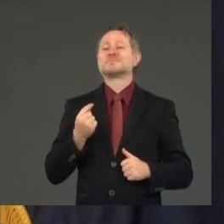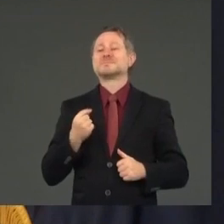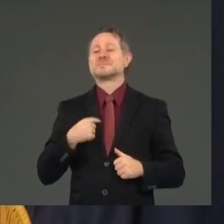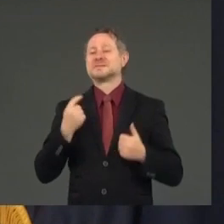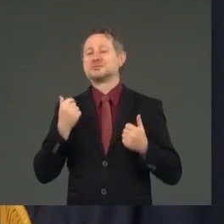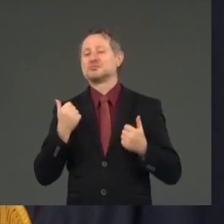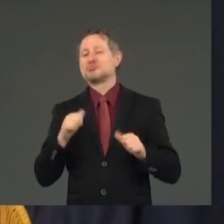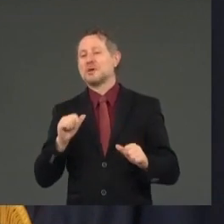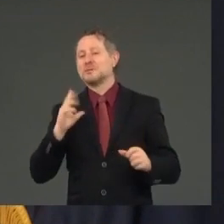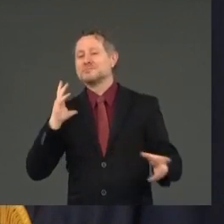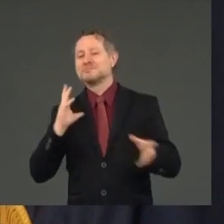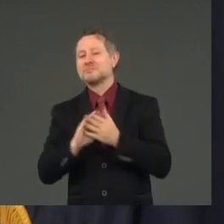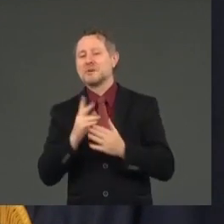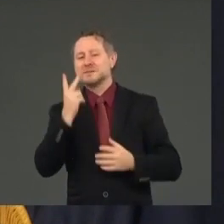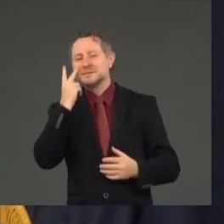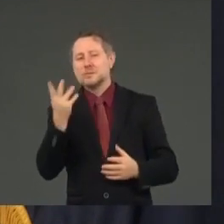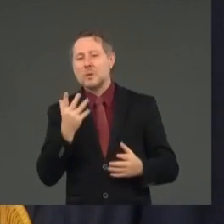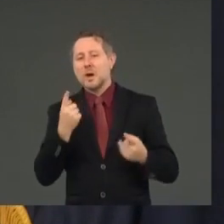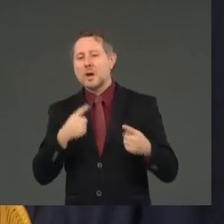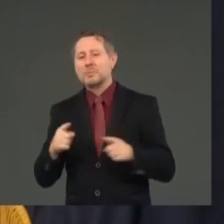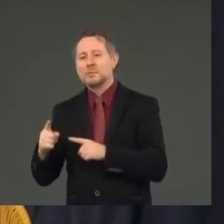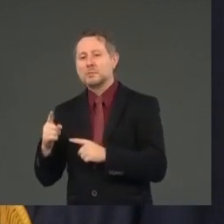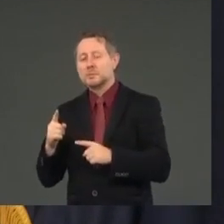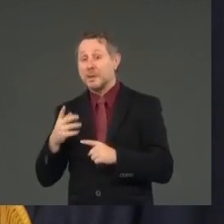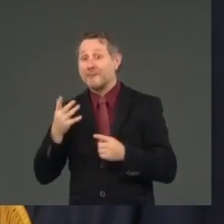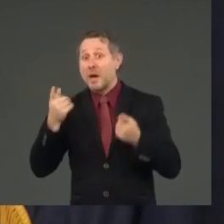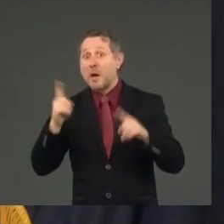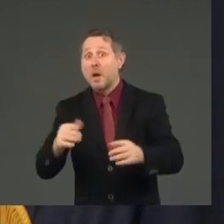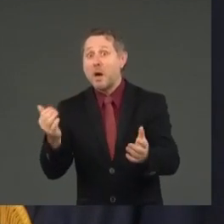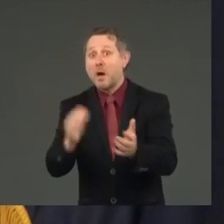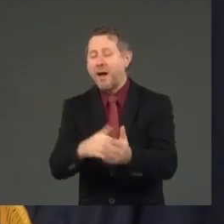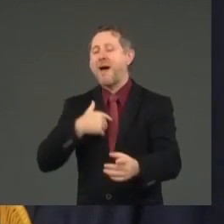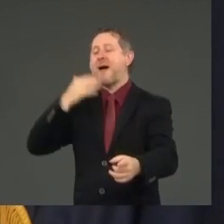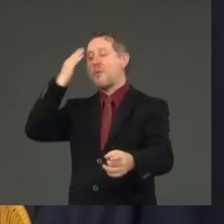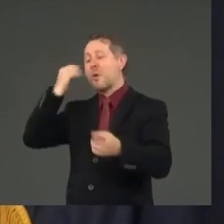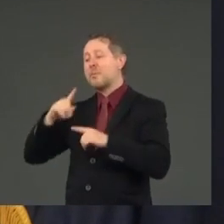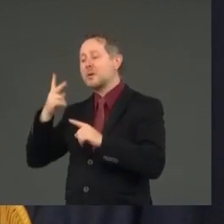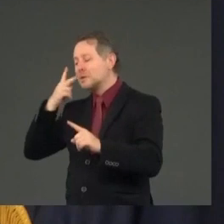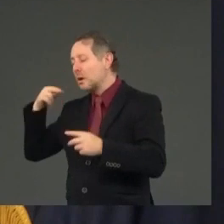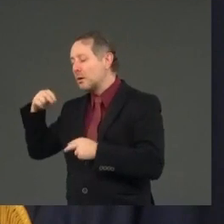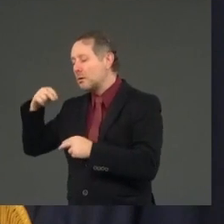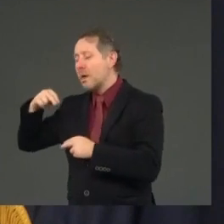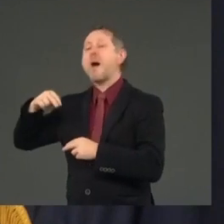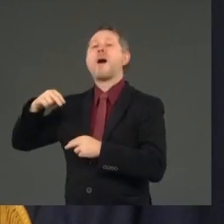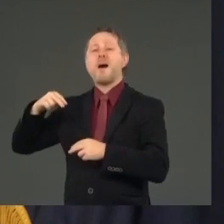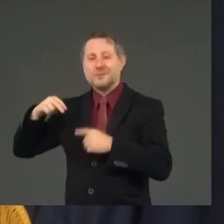PREPARE FOR SOMETHING LIKE THIS AGAIN. FIRST, LET'S LOOK AT WHAT